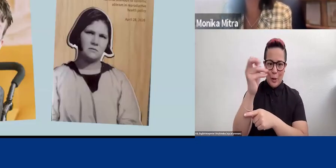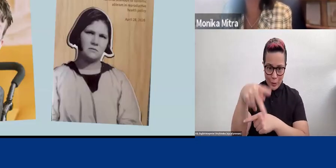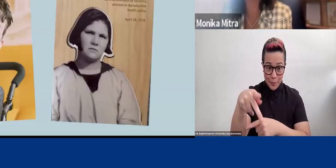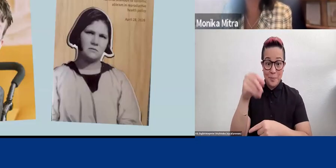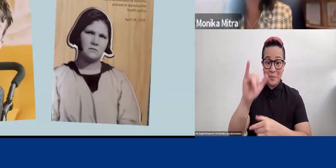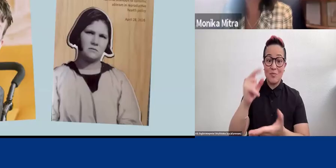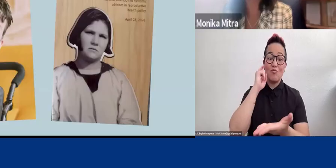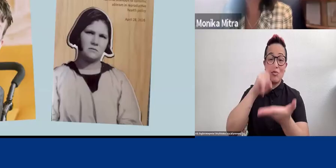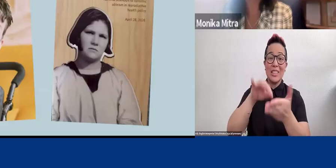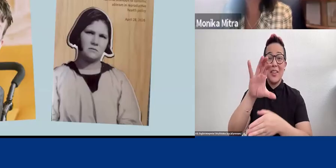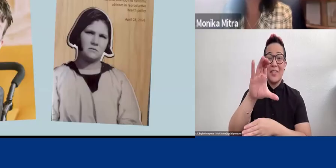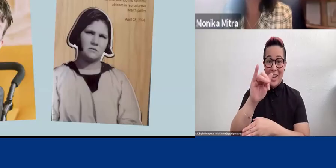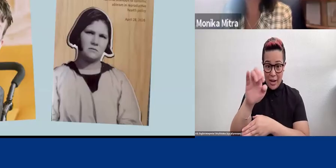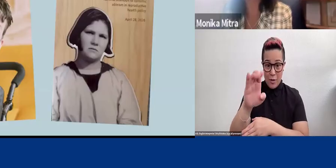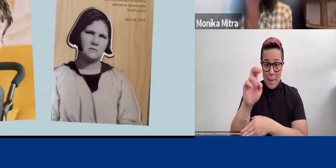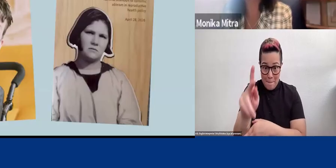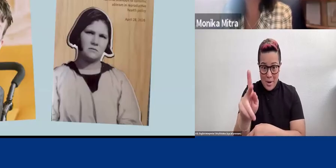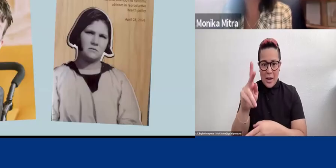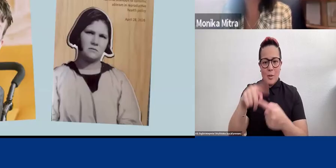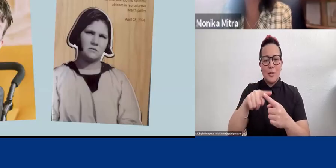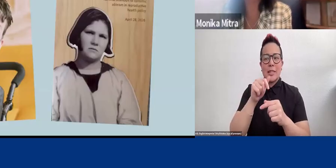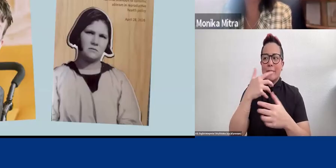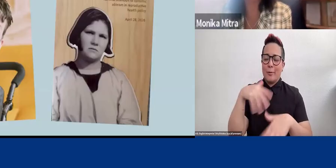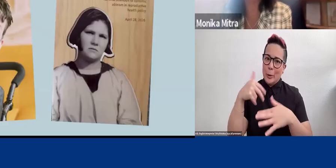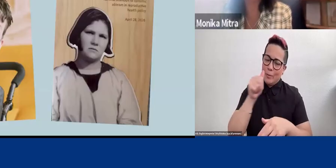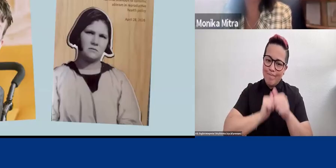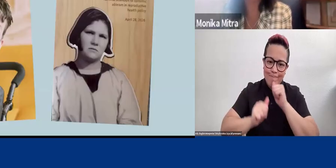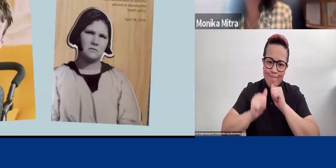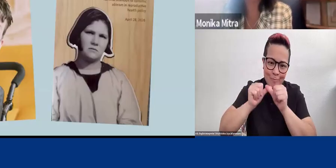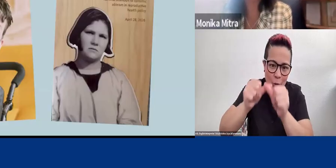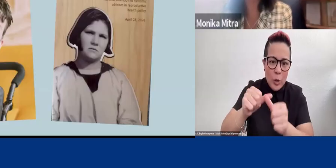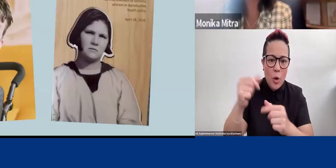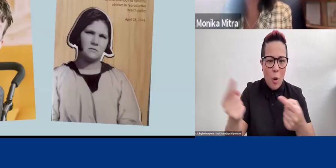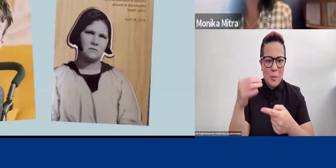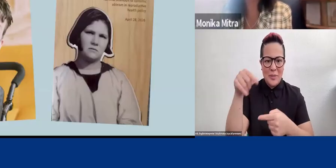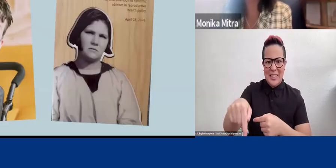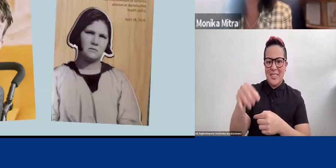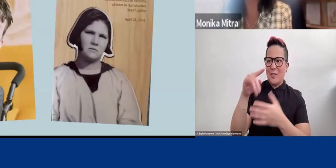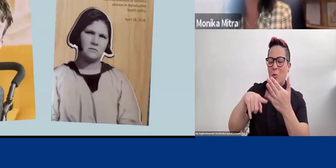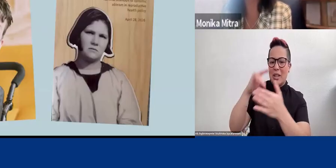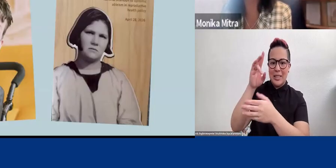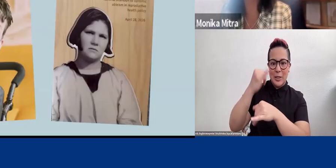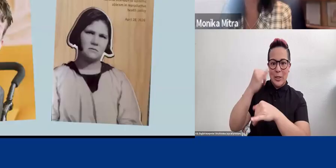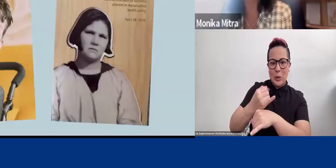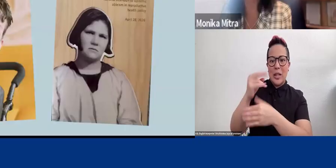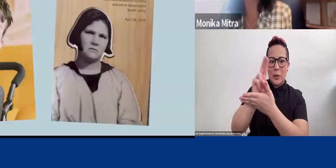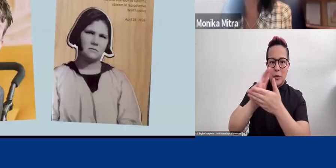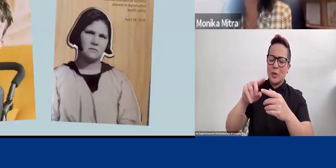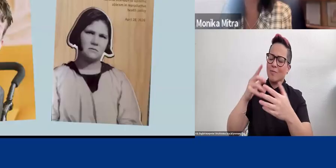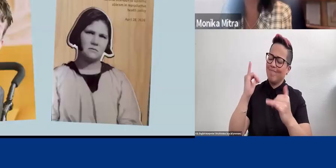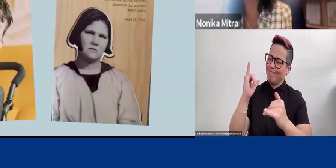history and to contribute to a more just future. It is the work of scholars and advocates like Evan